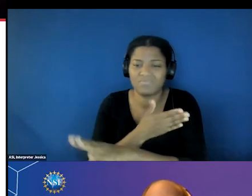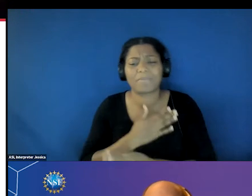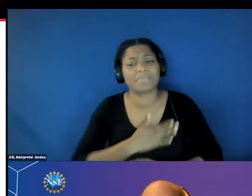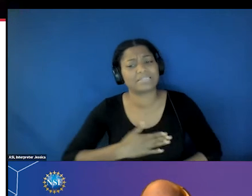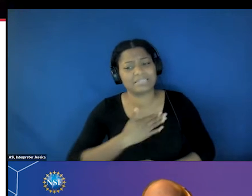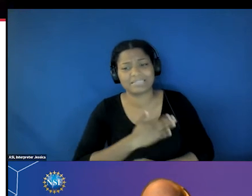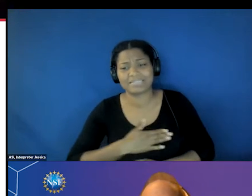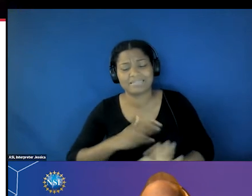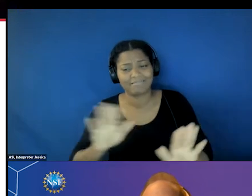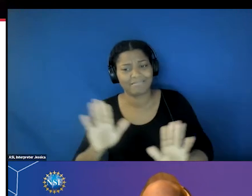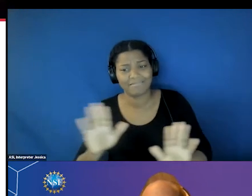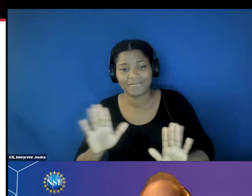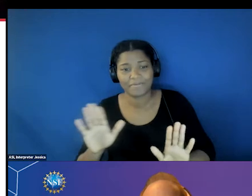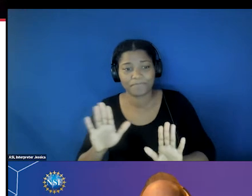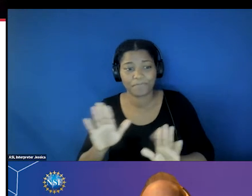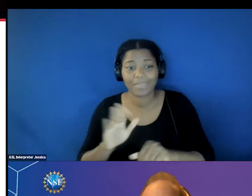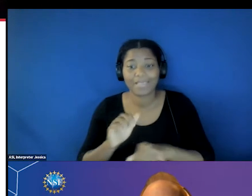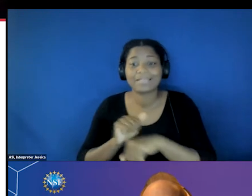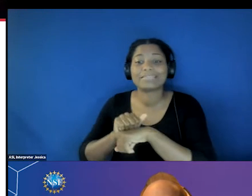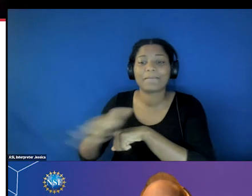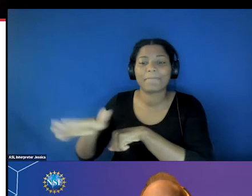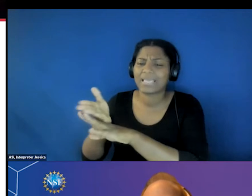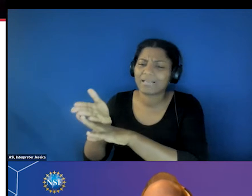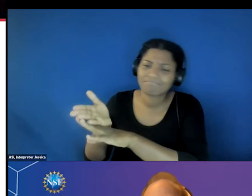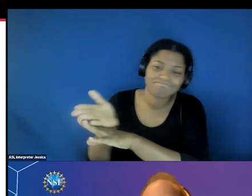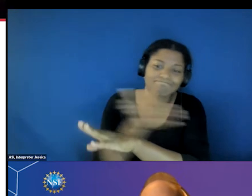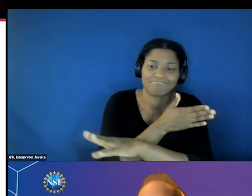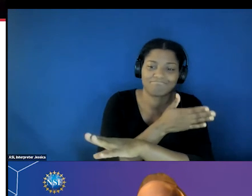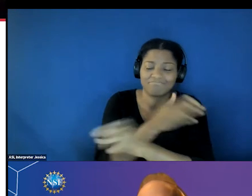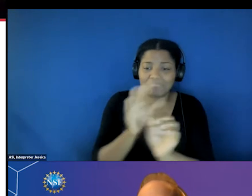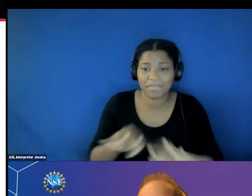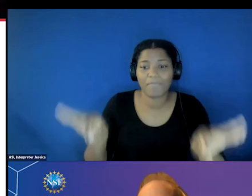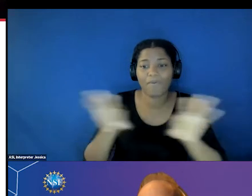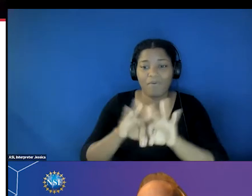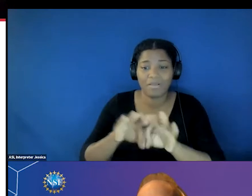Submit over here on the left side where you have at least two or three days,